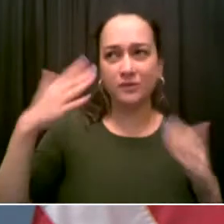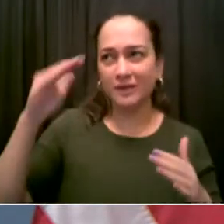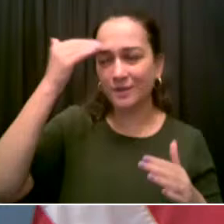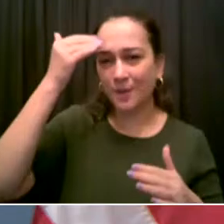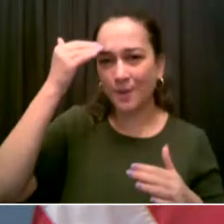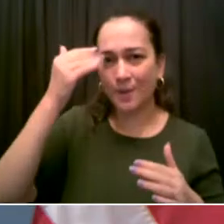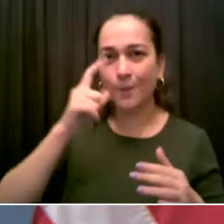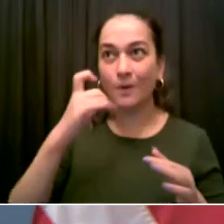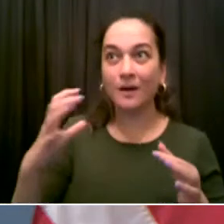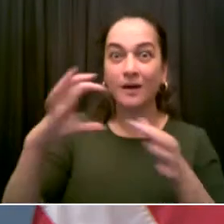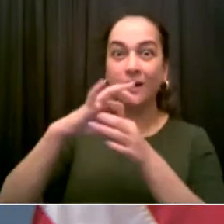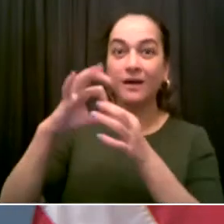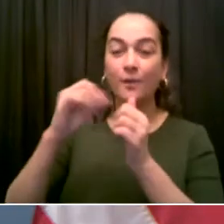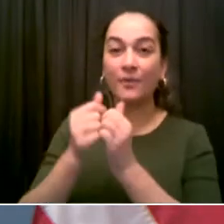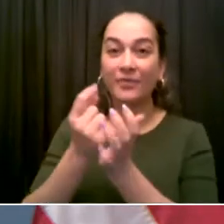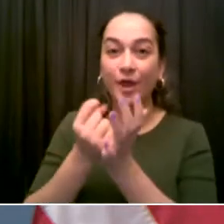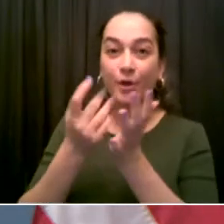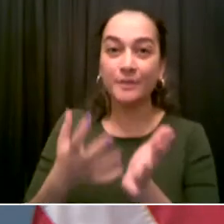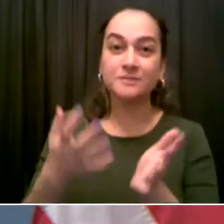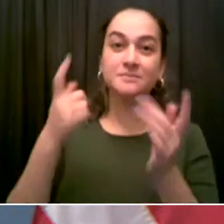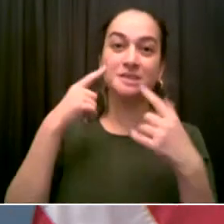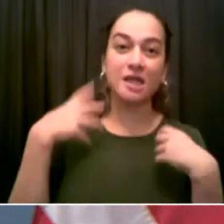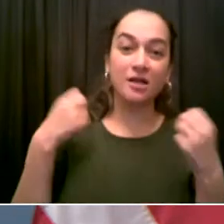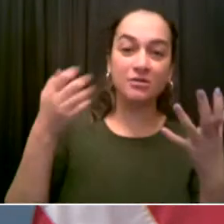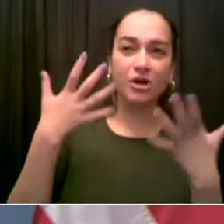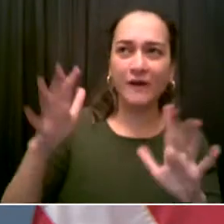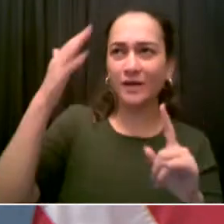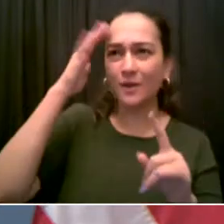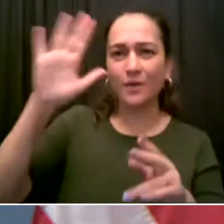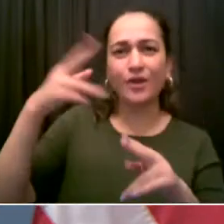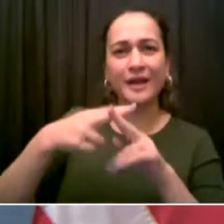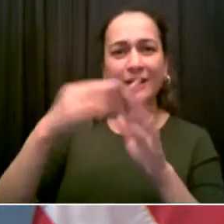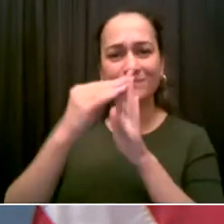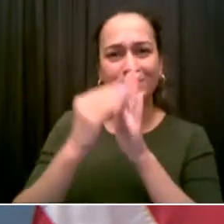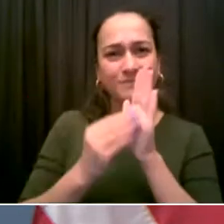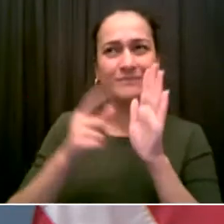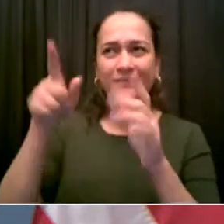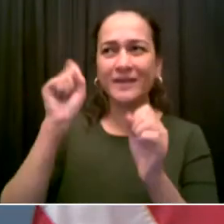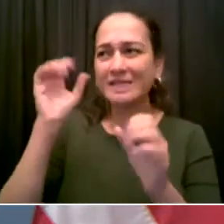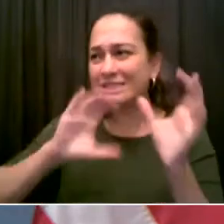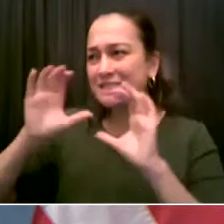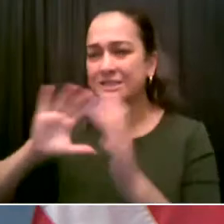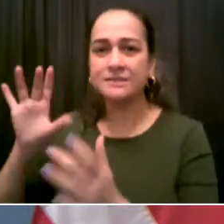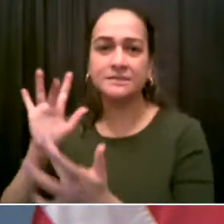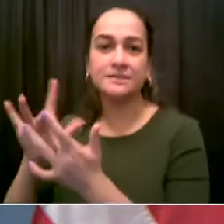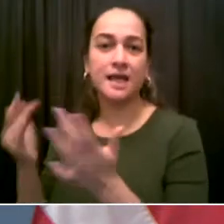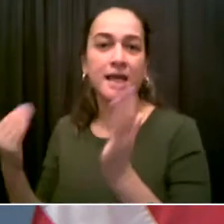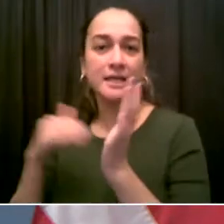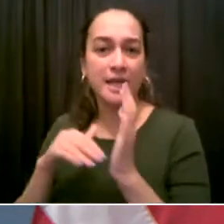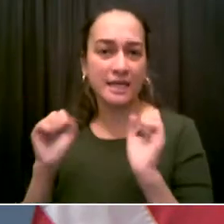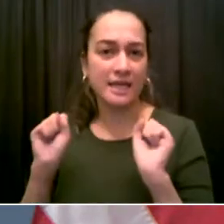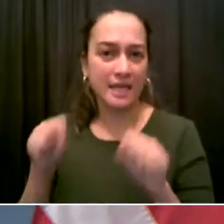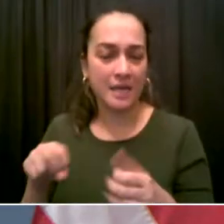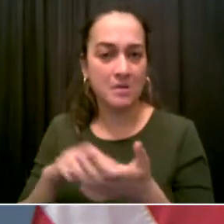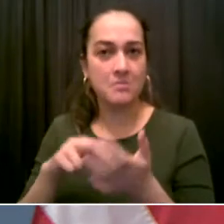CLOSD EDRSOO. THE PROVIDER NOS THE CLIENT AND